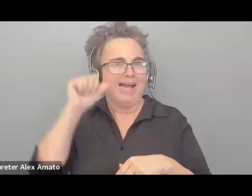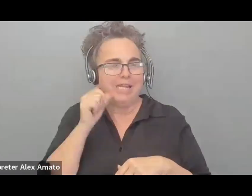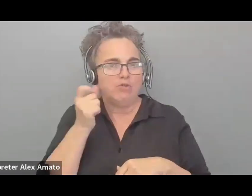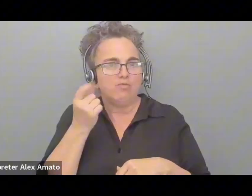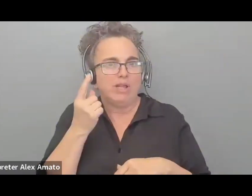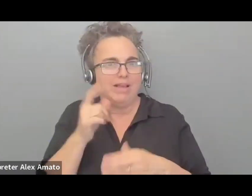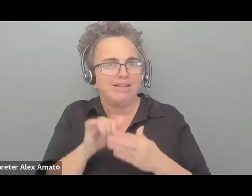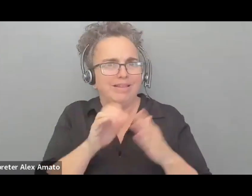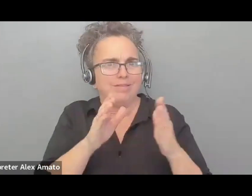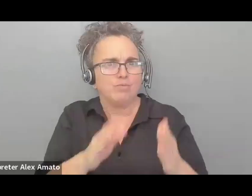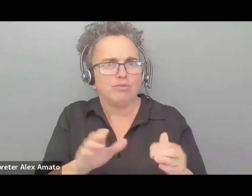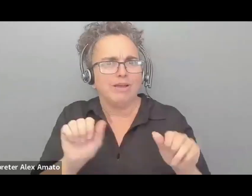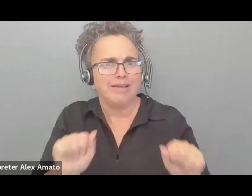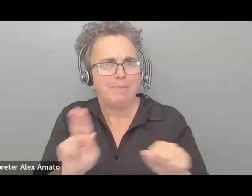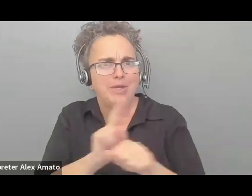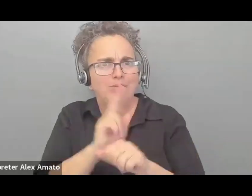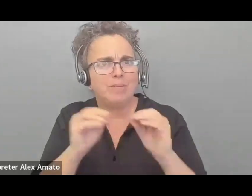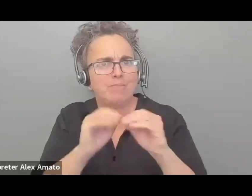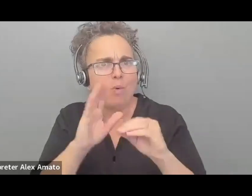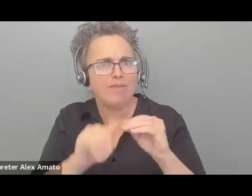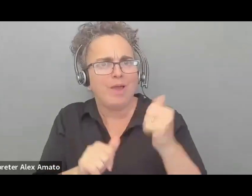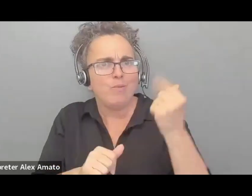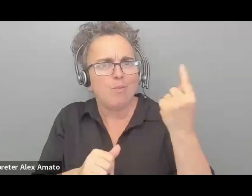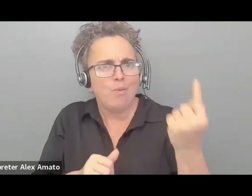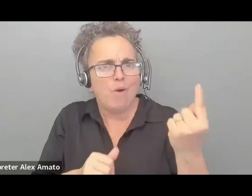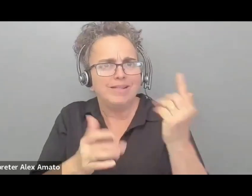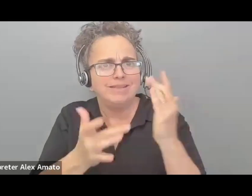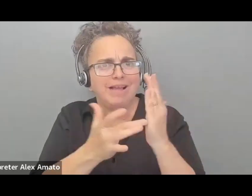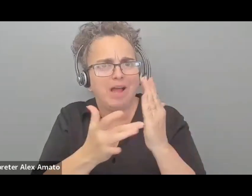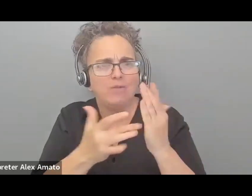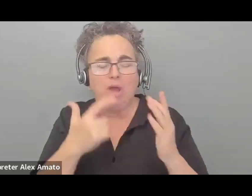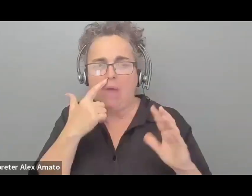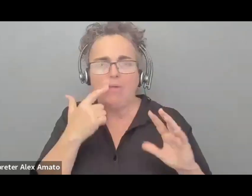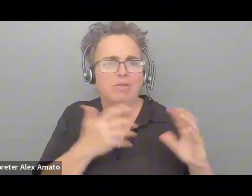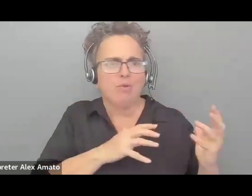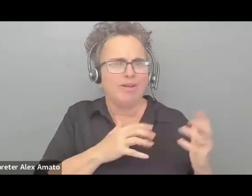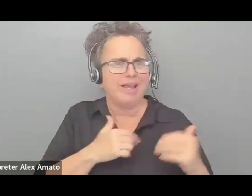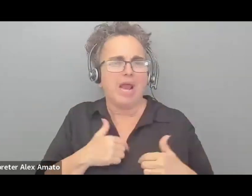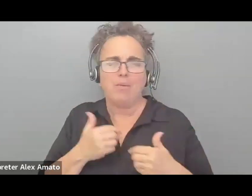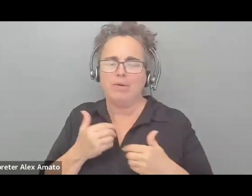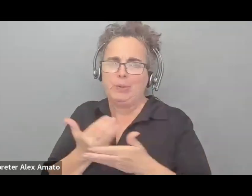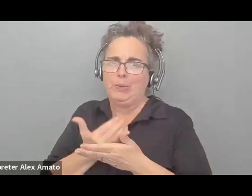technologies and now I feel thrown off and I was a baby researcher at the time and I was obviously so flustered.